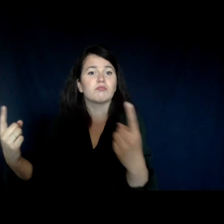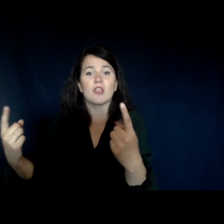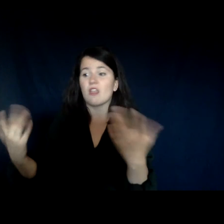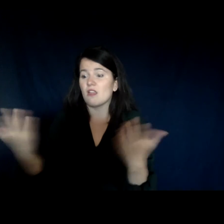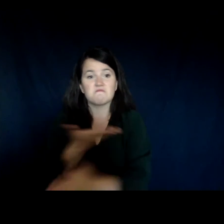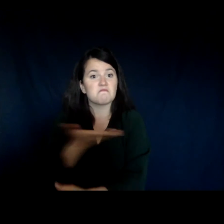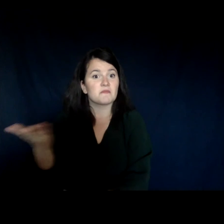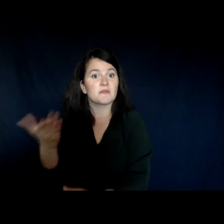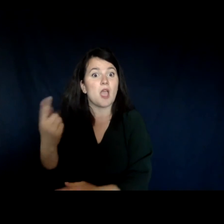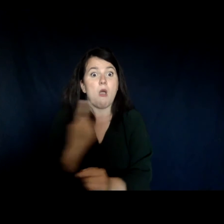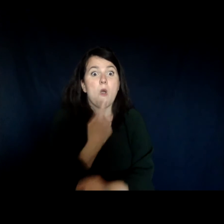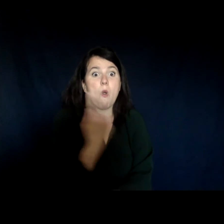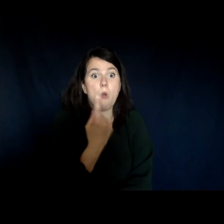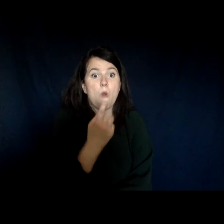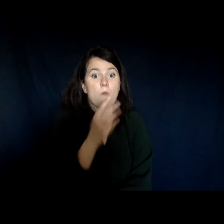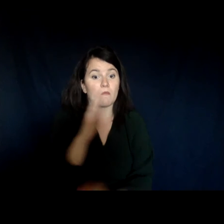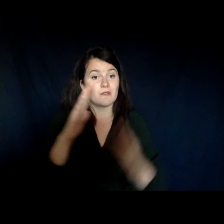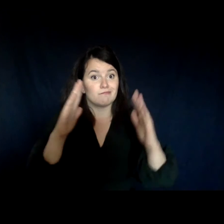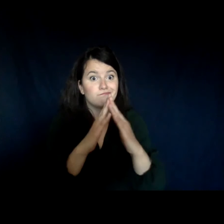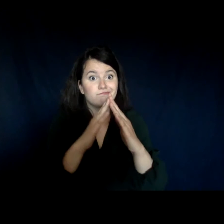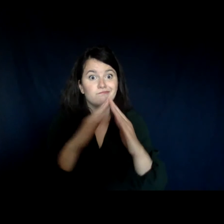and houses anymore due to the lack of support,